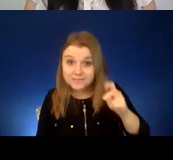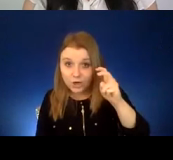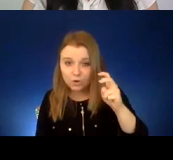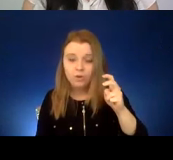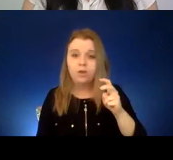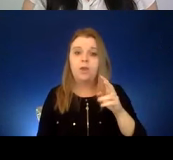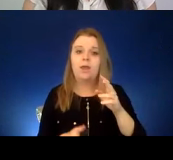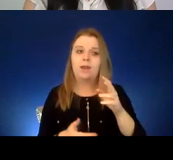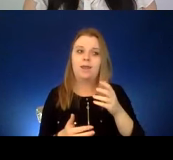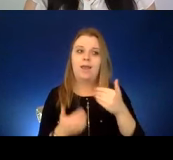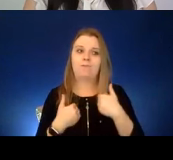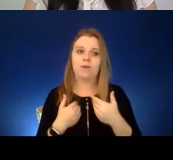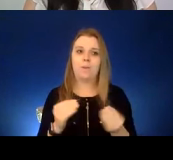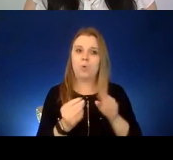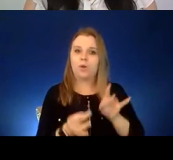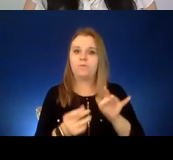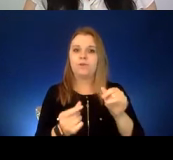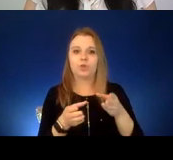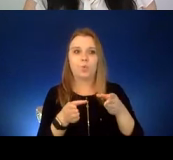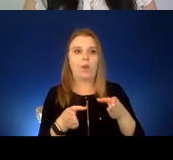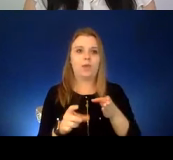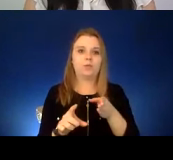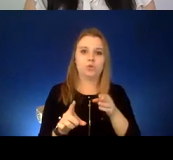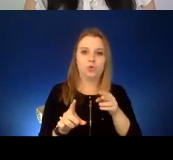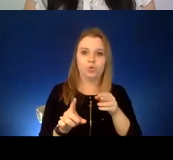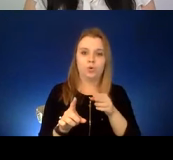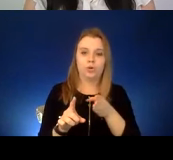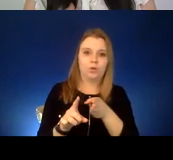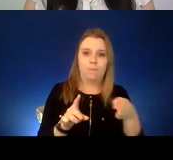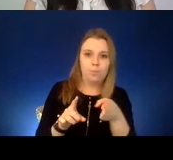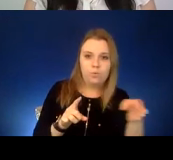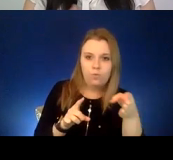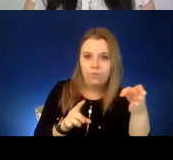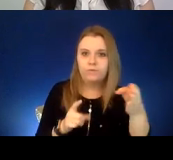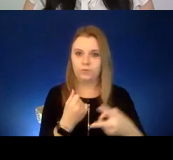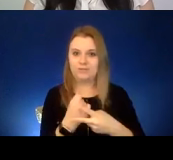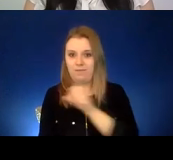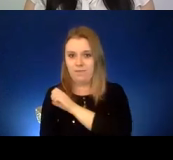to move through the space so that people can save their energy and get home and not feel sick.